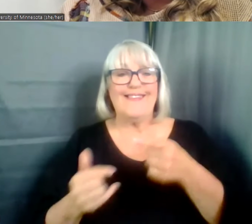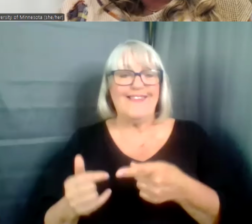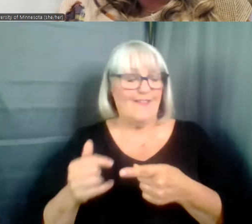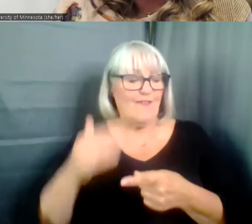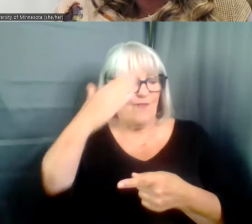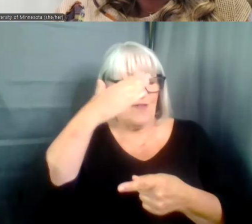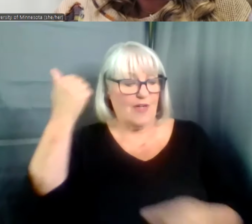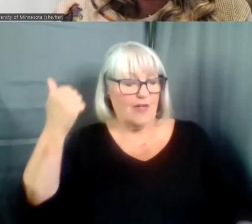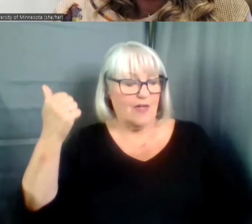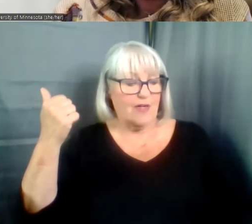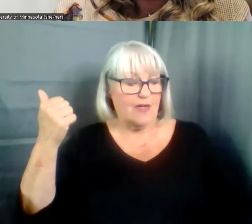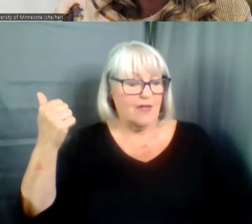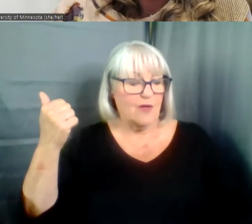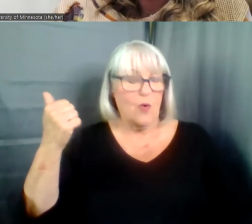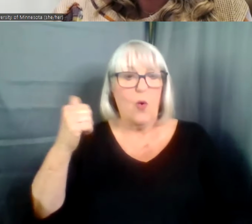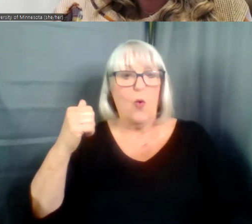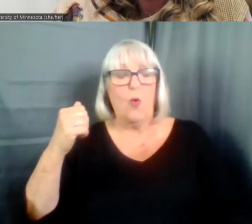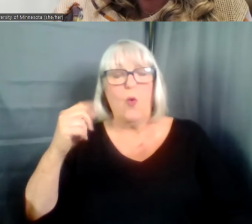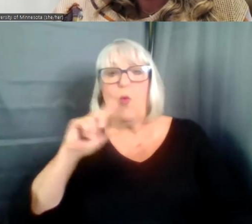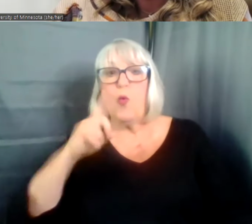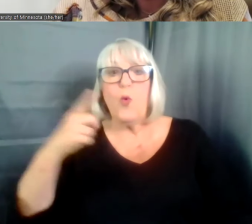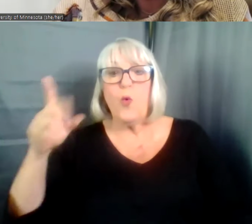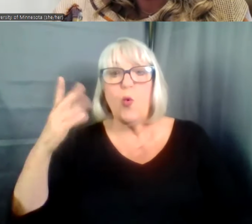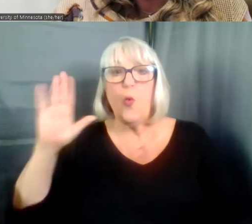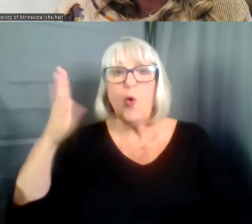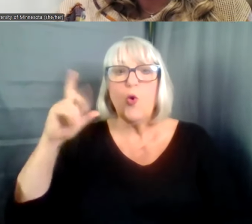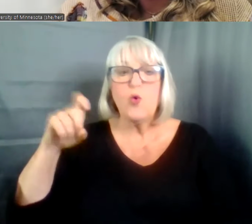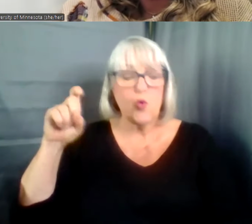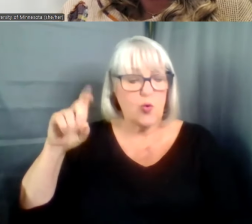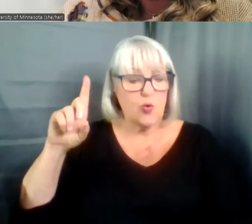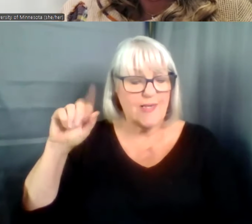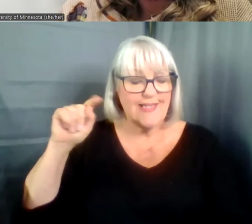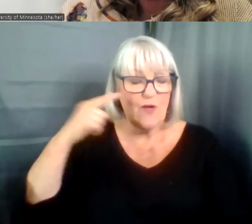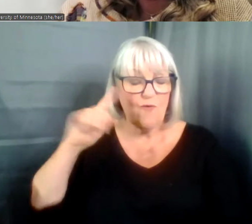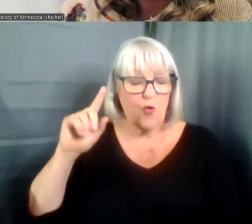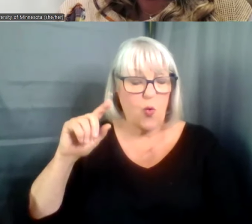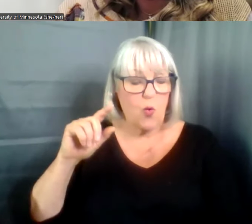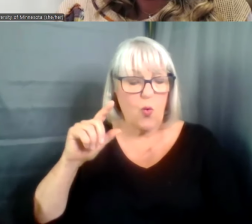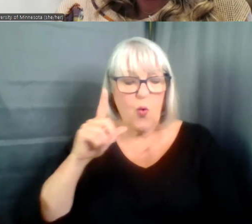So up front, really knowing what you're going to use the data for and who your stakeholders